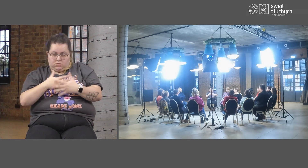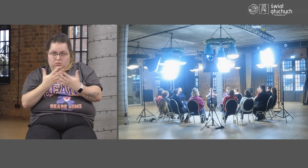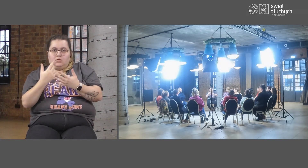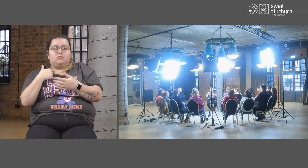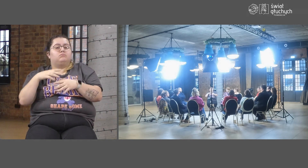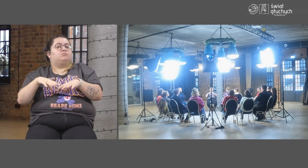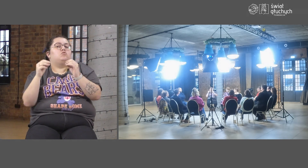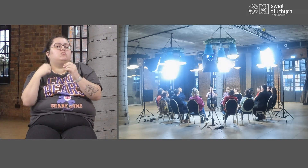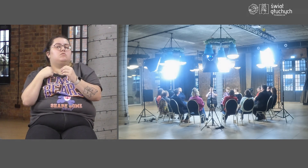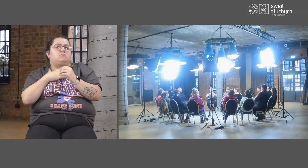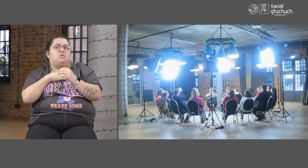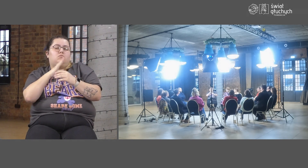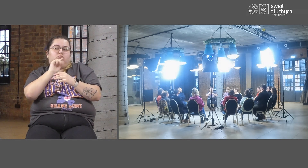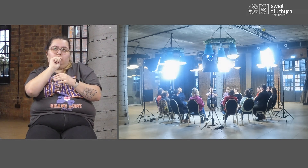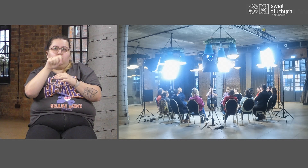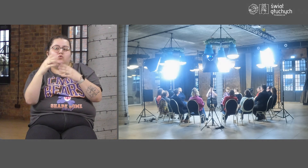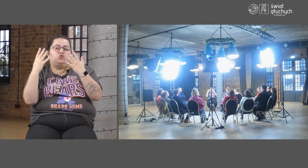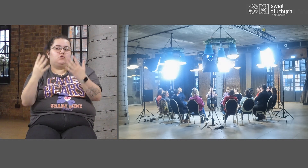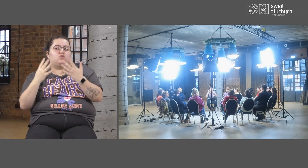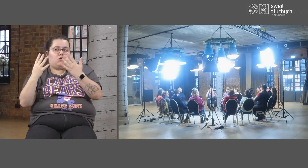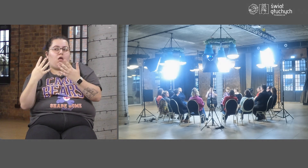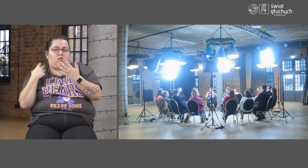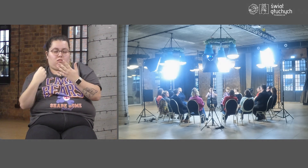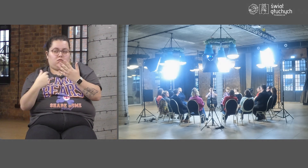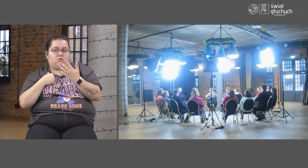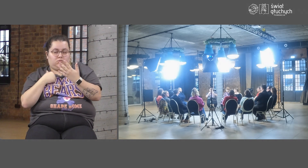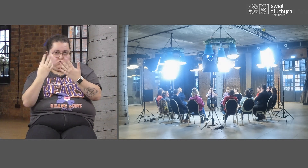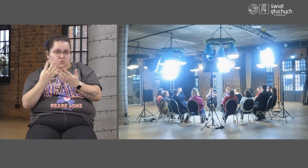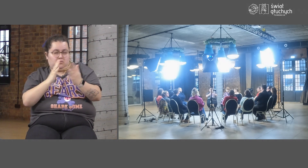At first, I was probably around 9 years old,